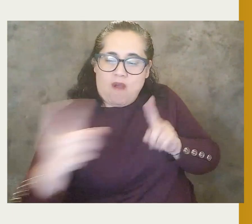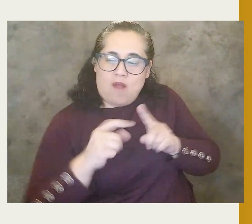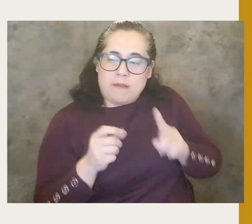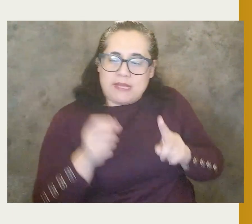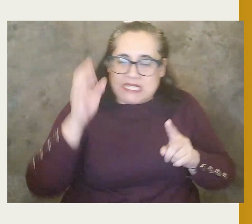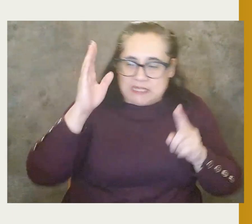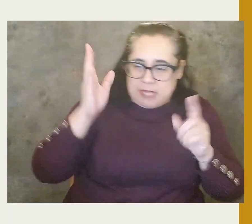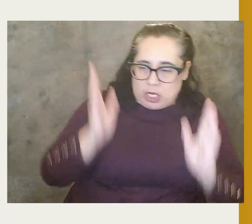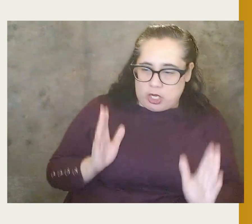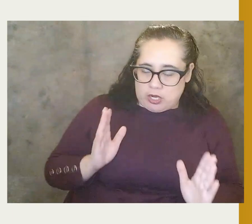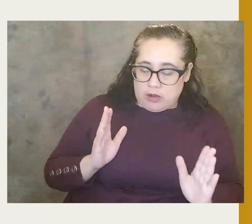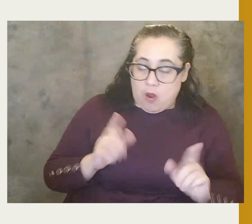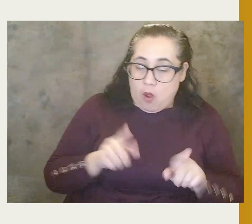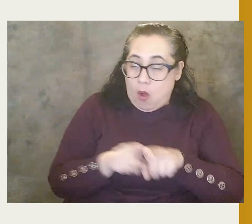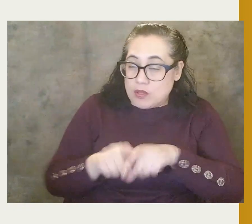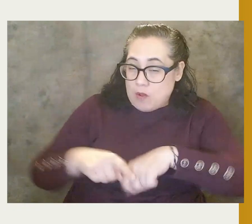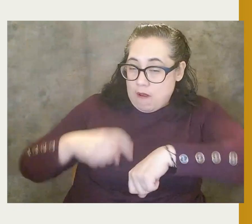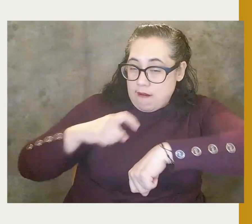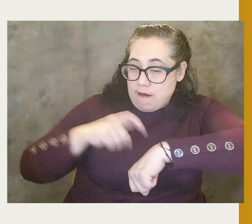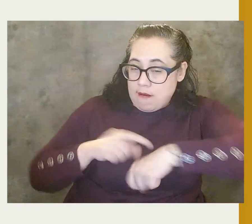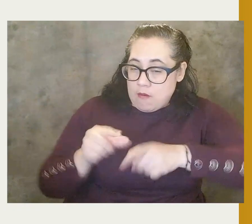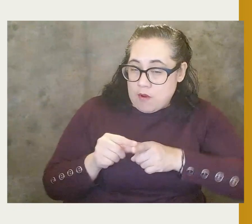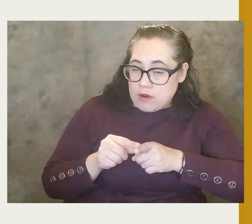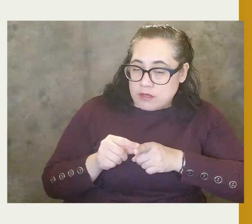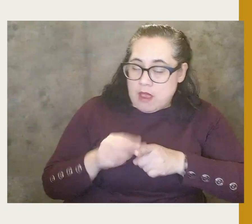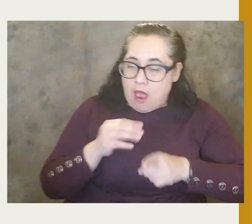There are also temporal words and percentixes.